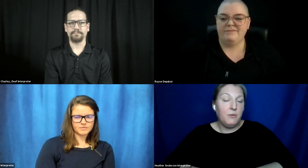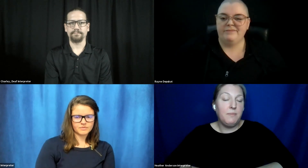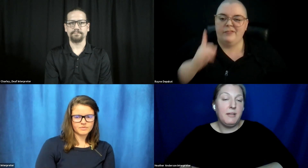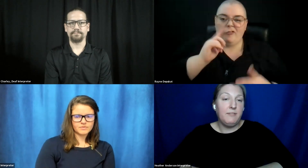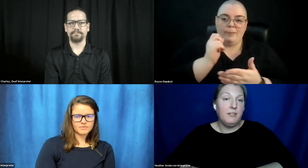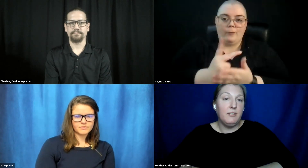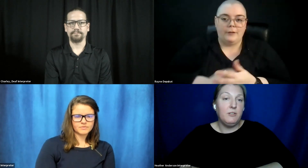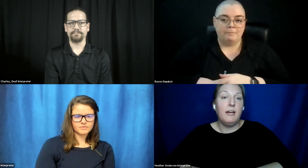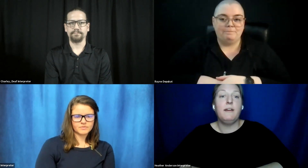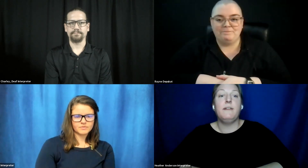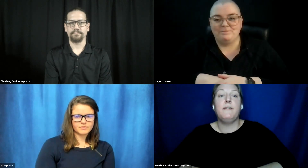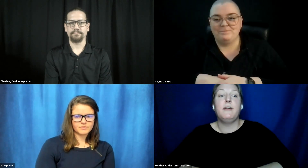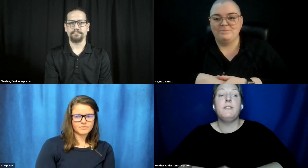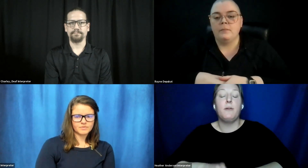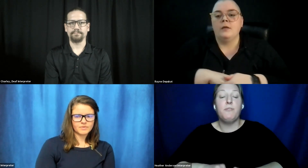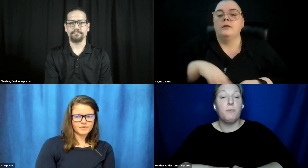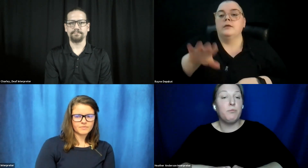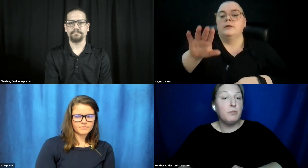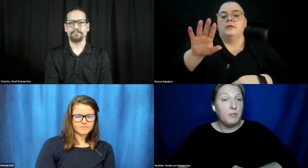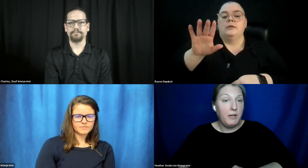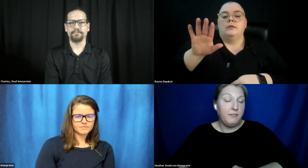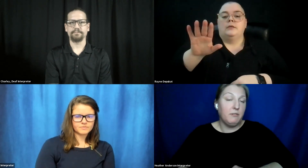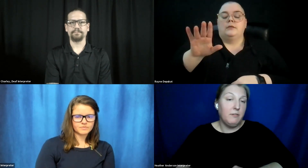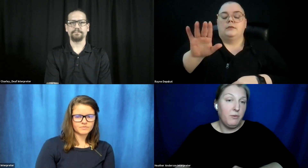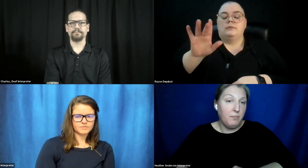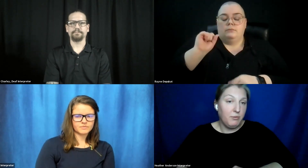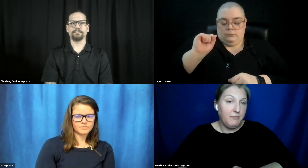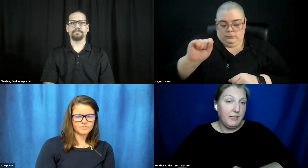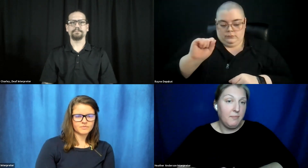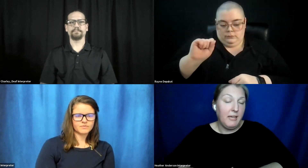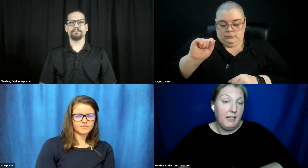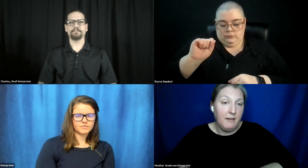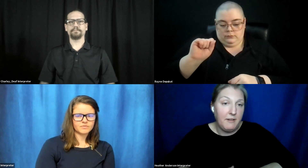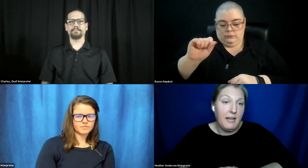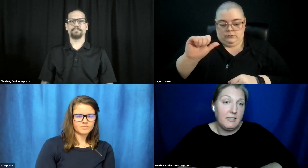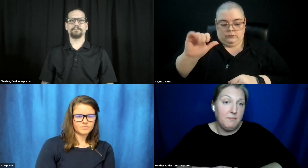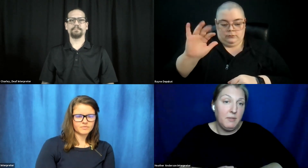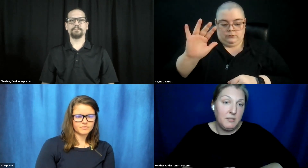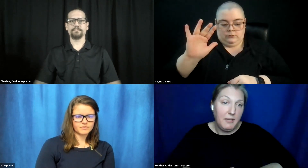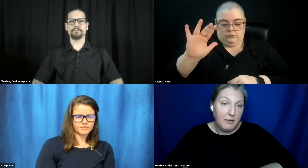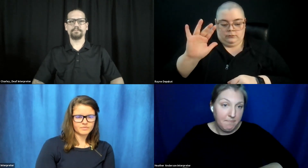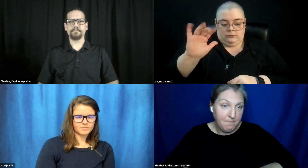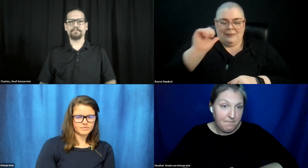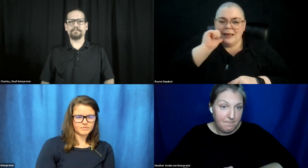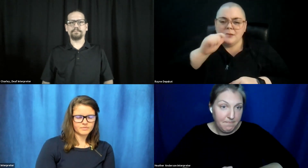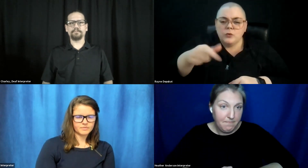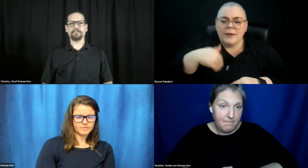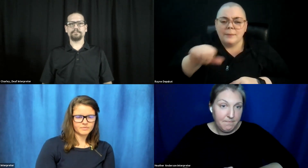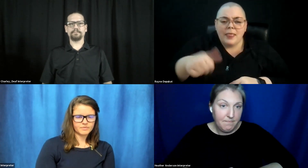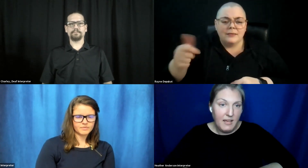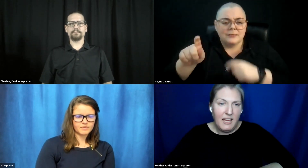So we might have to do that for approval will have to review them briefly at the beginning of next month's meeting.